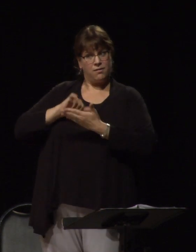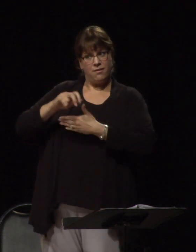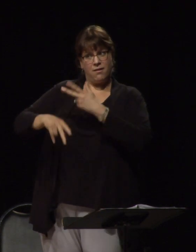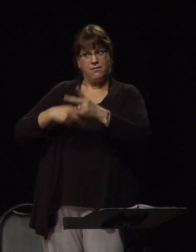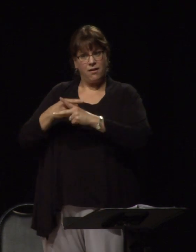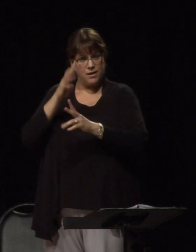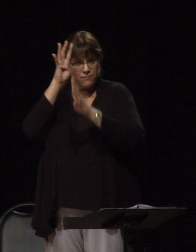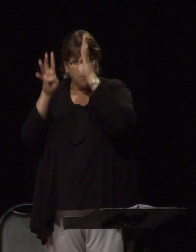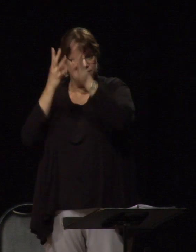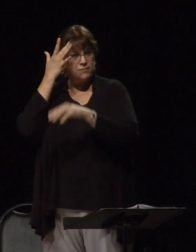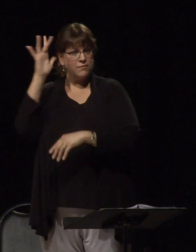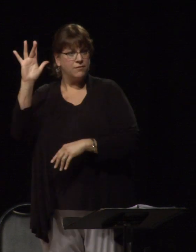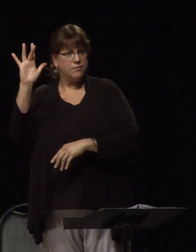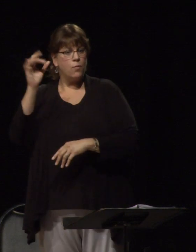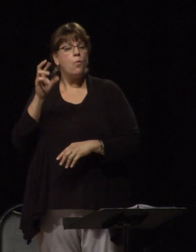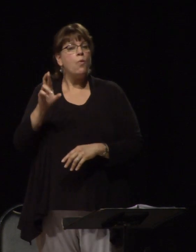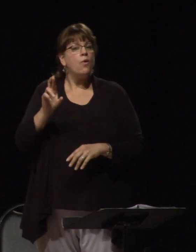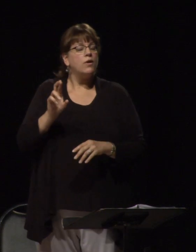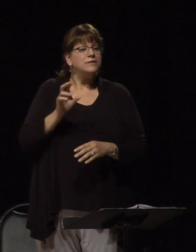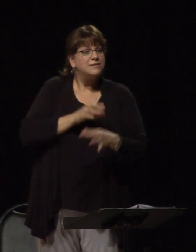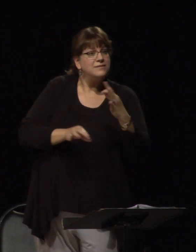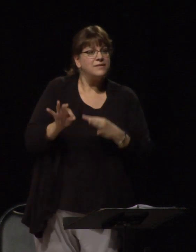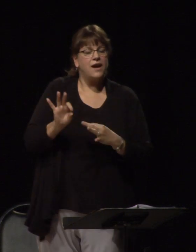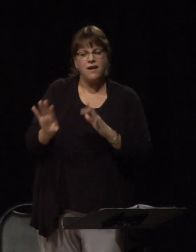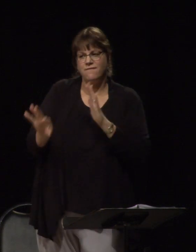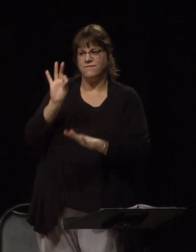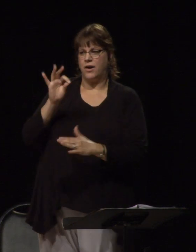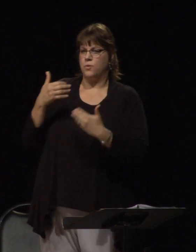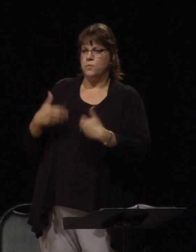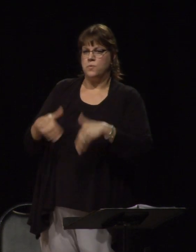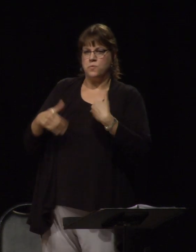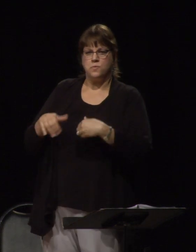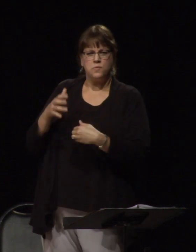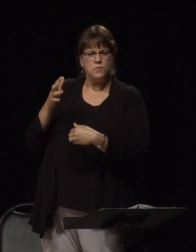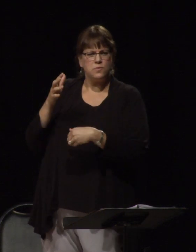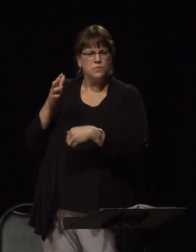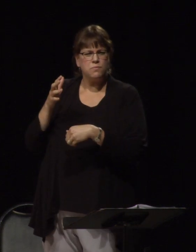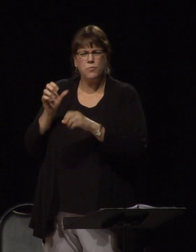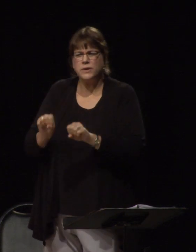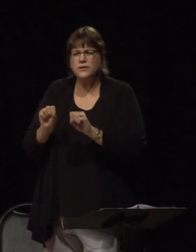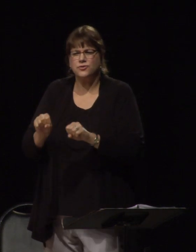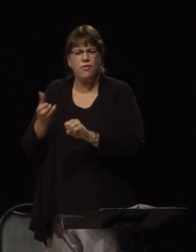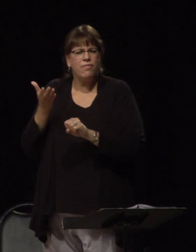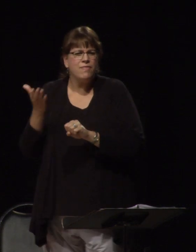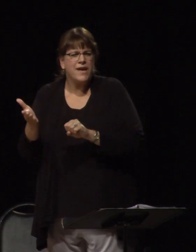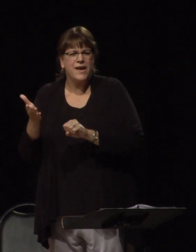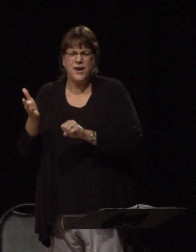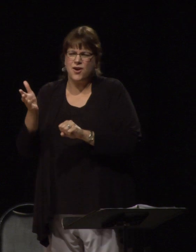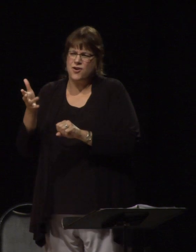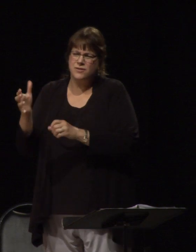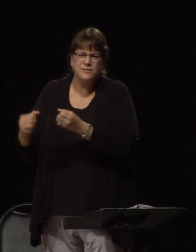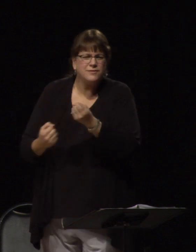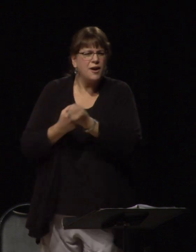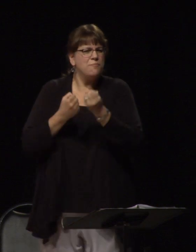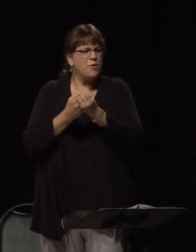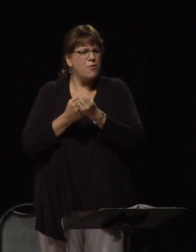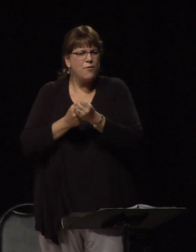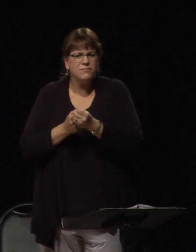RECOGNIZING THEIR POTENTIAL AND FINDING WAYS TO SUPPORT THEM. AS A RESULT, I HAVE ASKED ADAM TO WORK WITH US TO HELP CREATE A